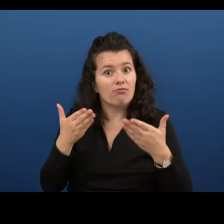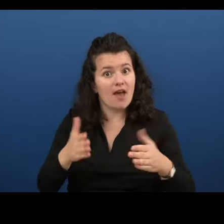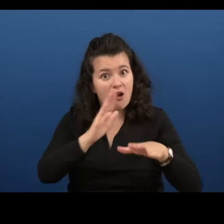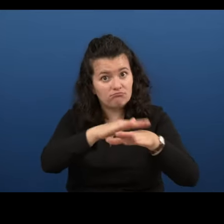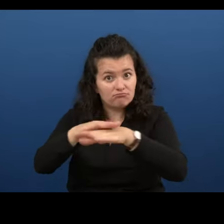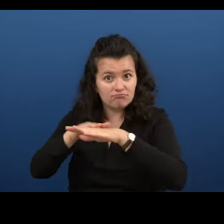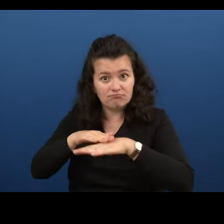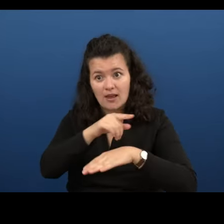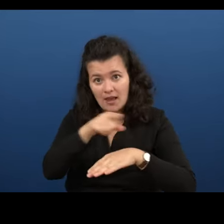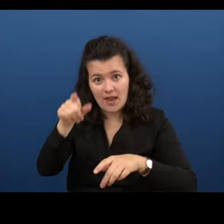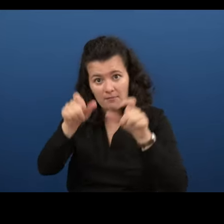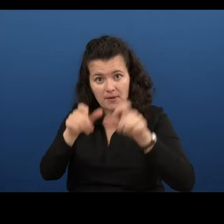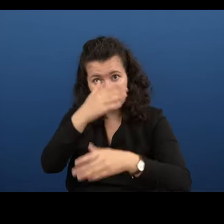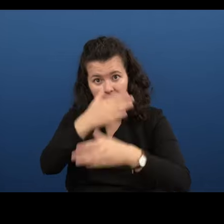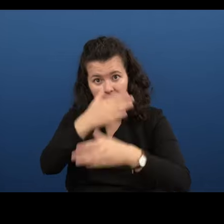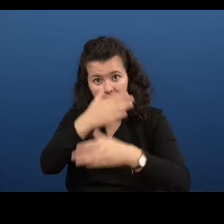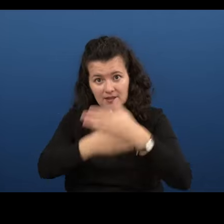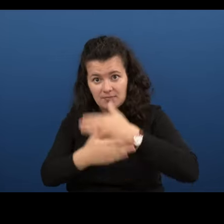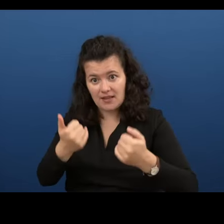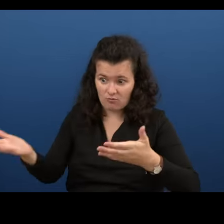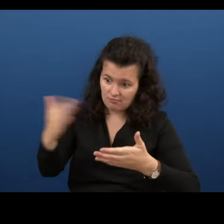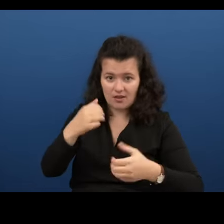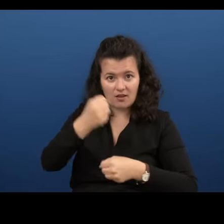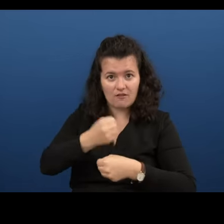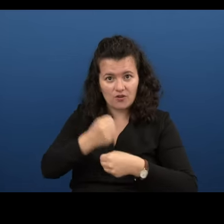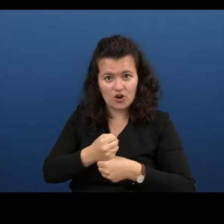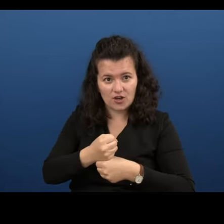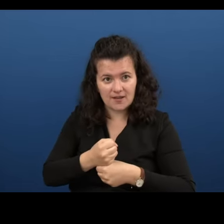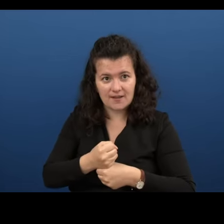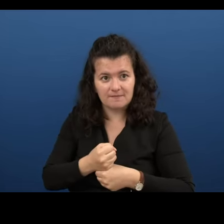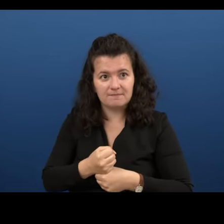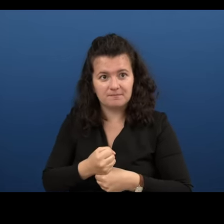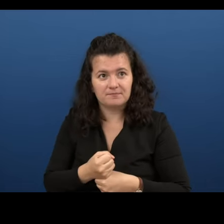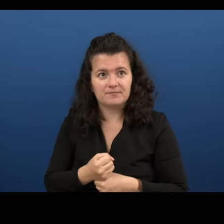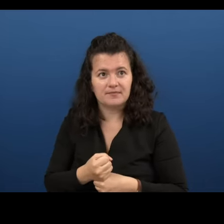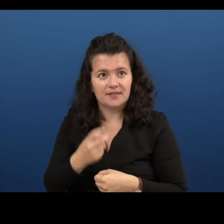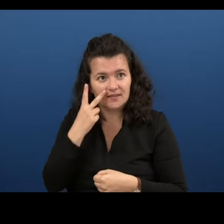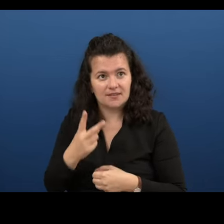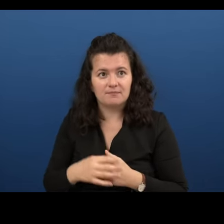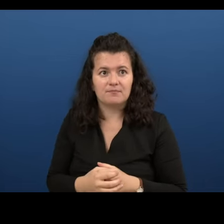that plan action and commitment we did was self assessments, and we are using a tool